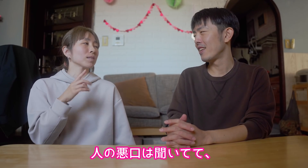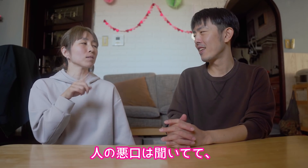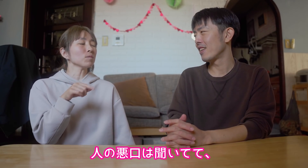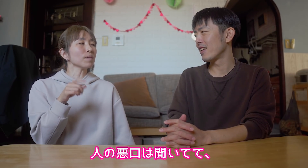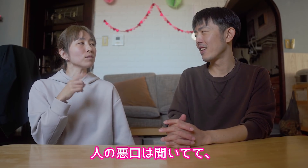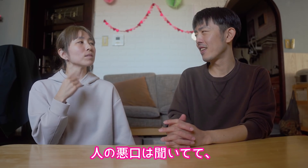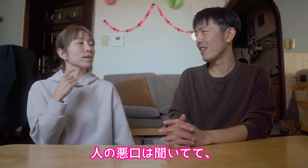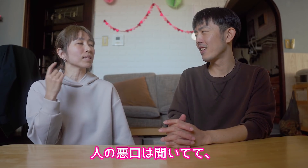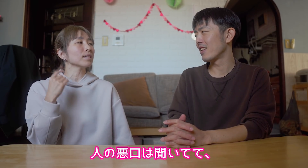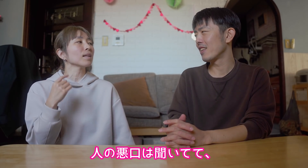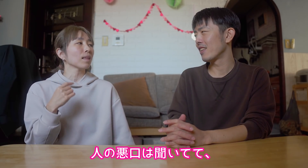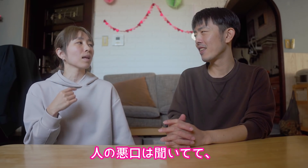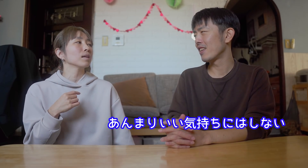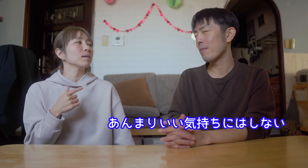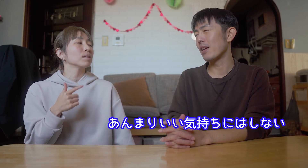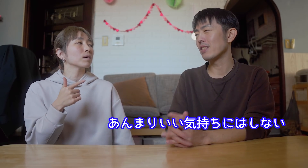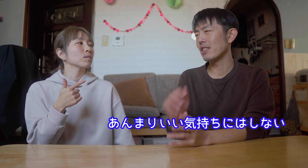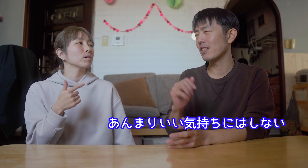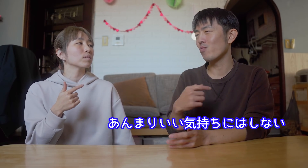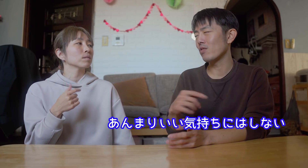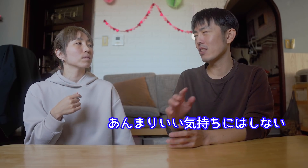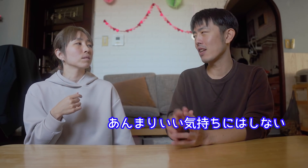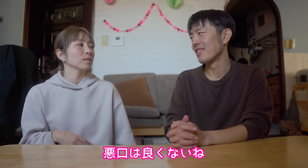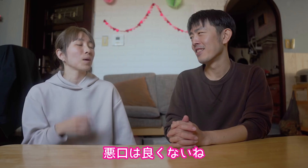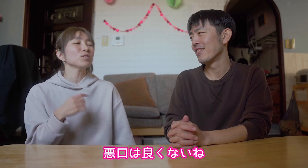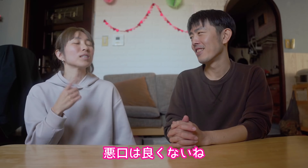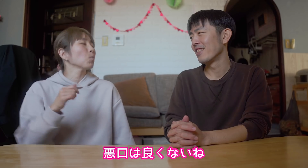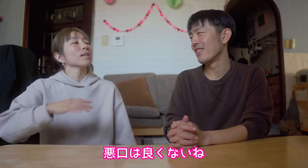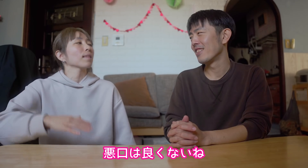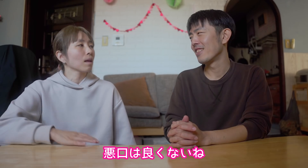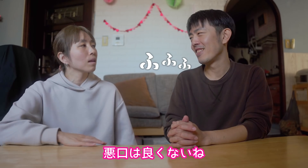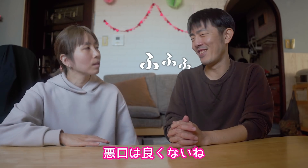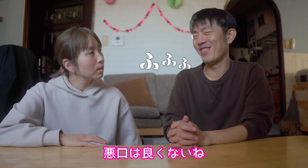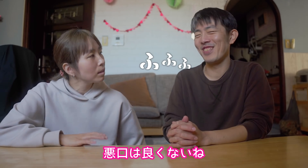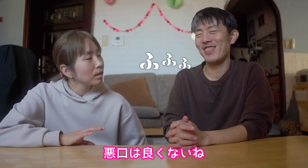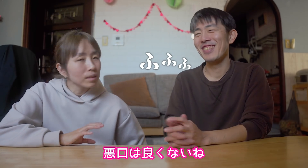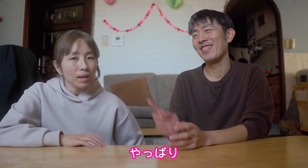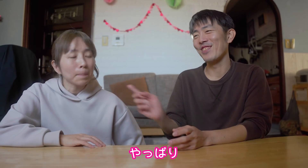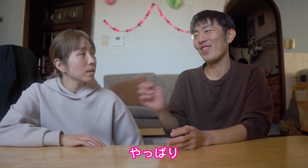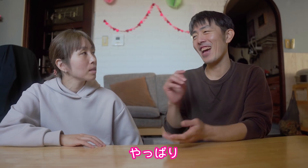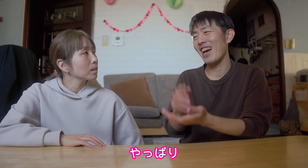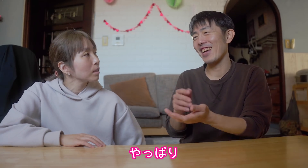(Dad)You don't feel very good about it. (Mom)When I see those bad words, It's not good to say bad things.